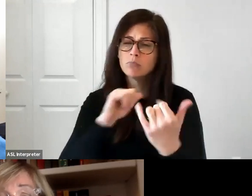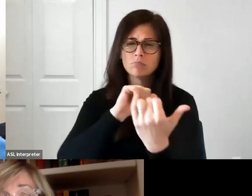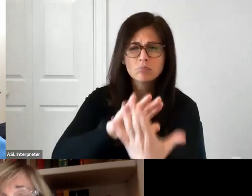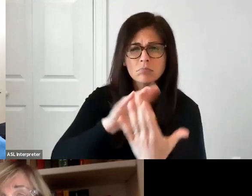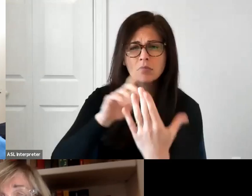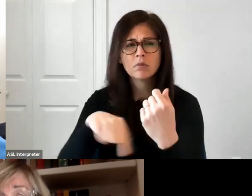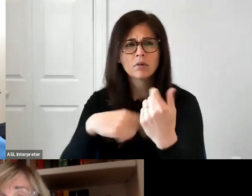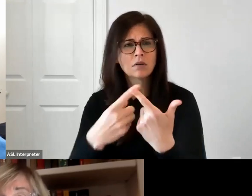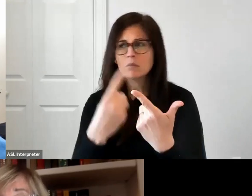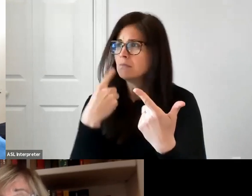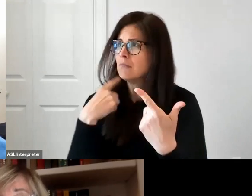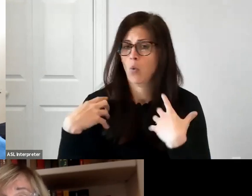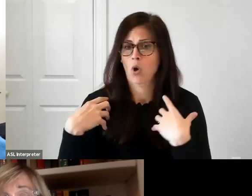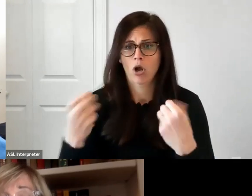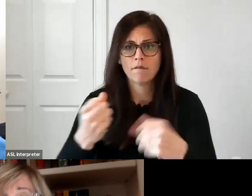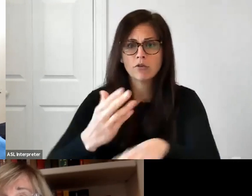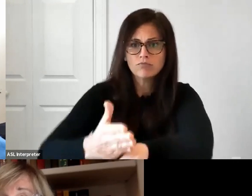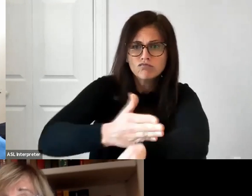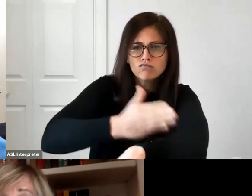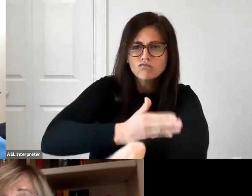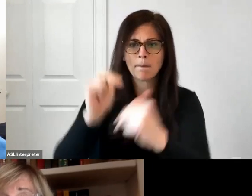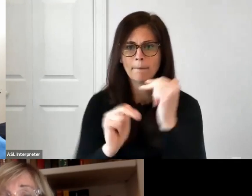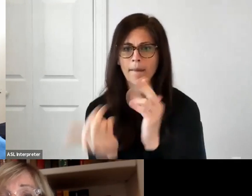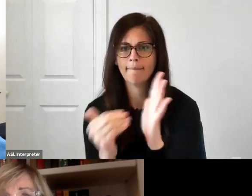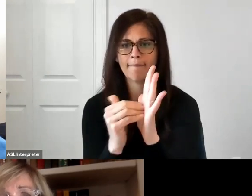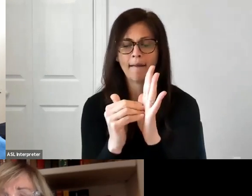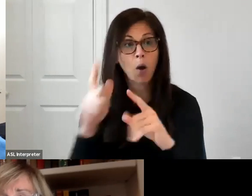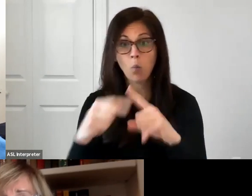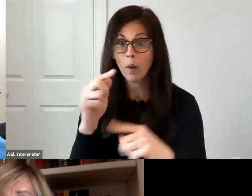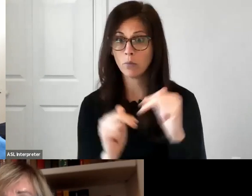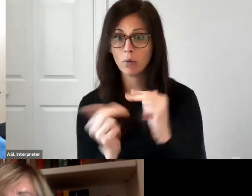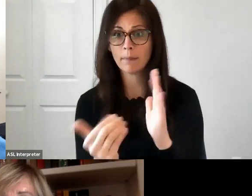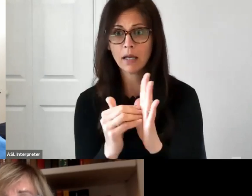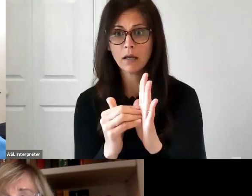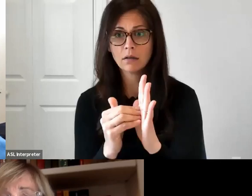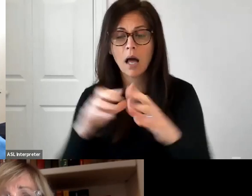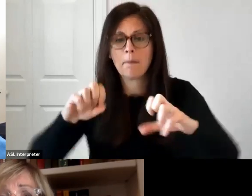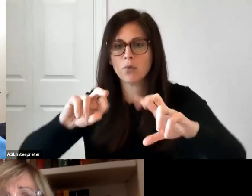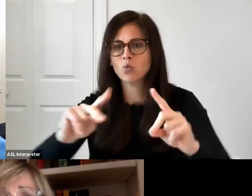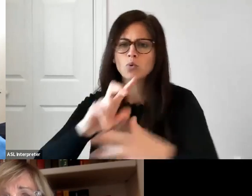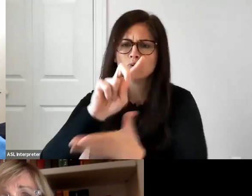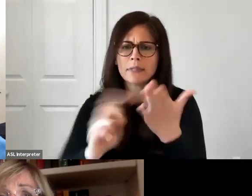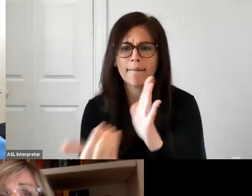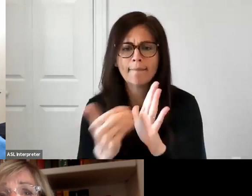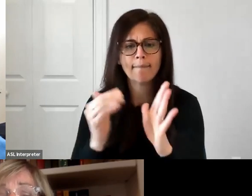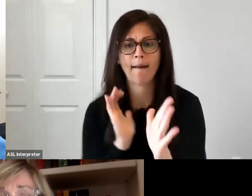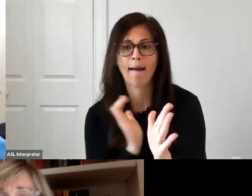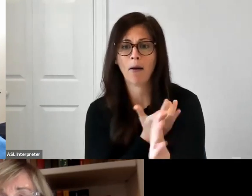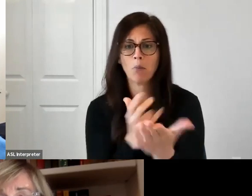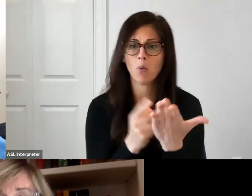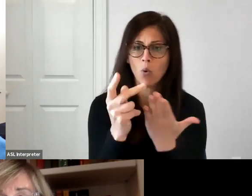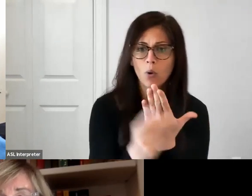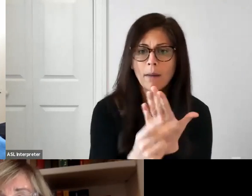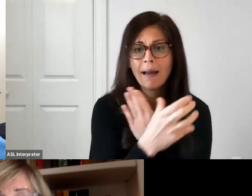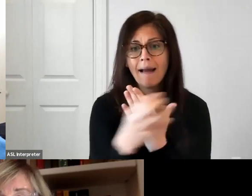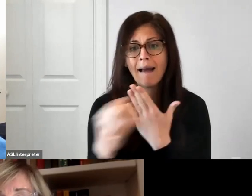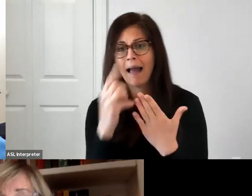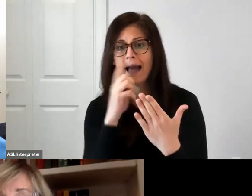And when we rebuild, we have the opportunity to redesign our programs and our spaces for inclusion.